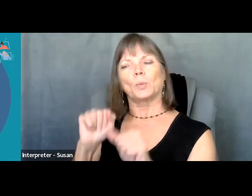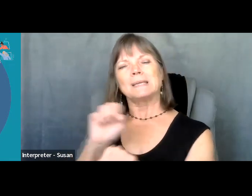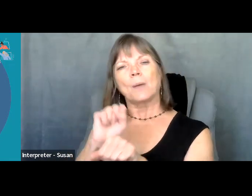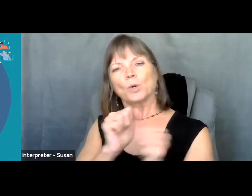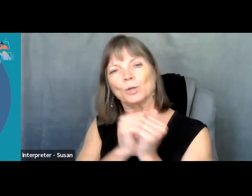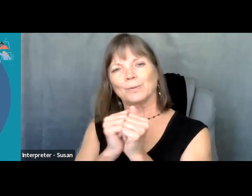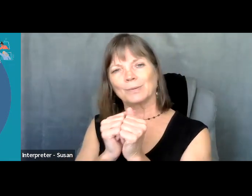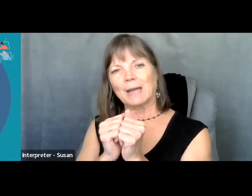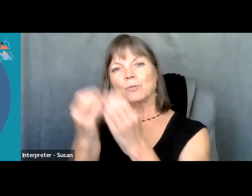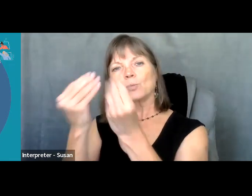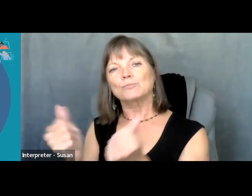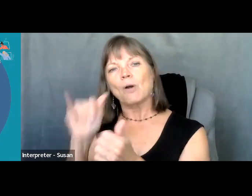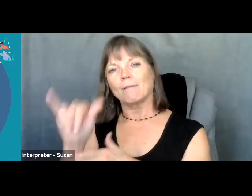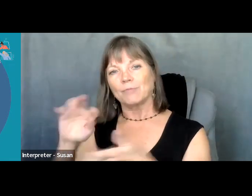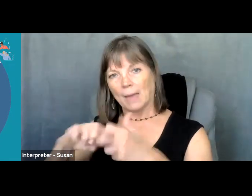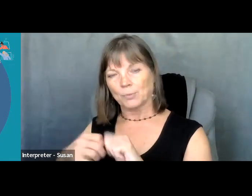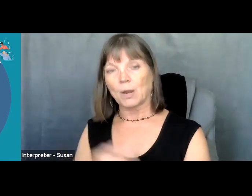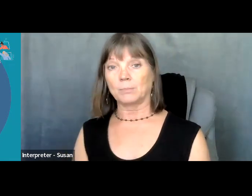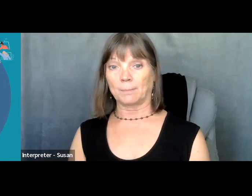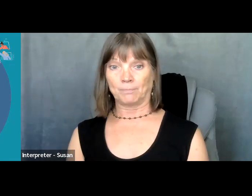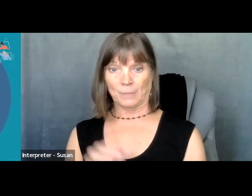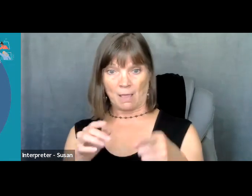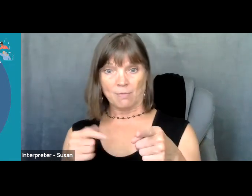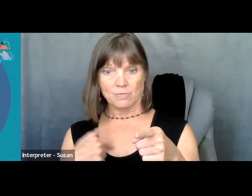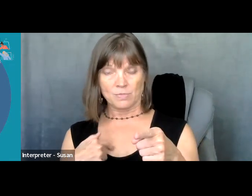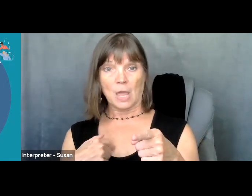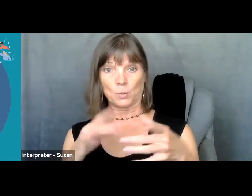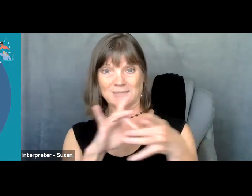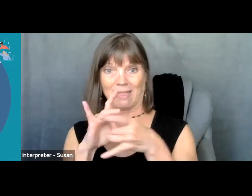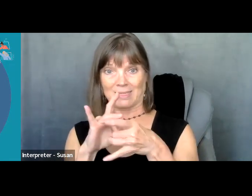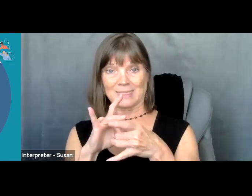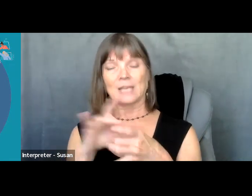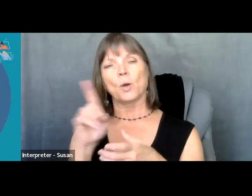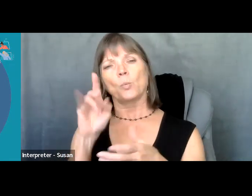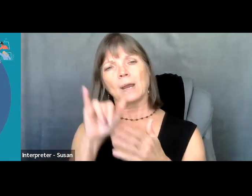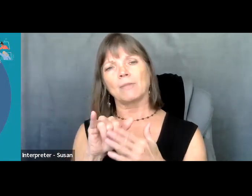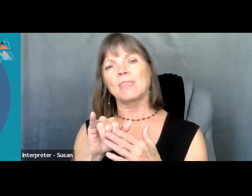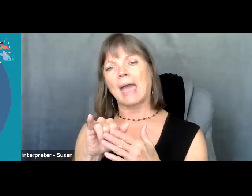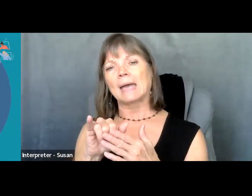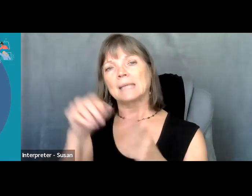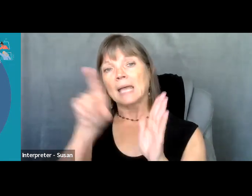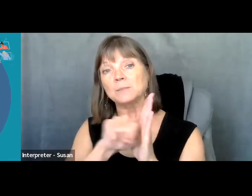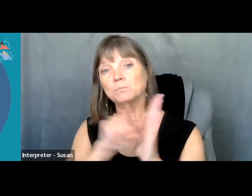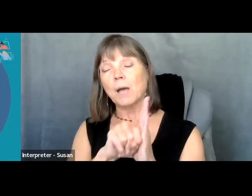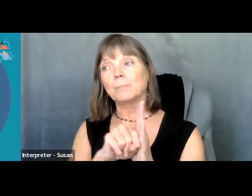Kelly Crosbie (she/her): that We have a link here, for where this dashboard is published every month, and you can see the old reports as well.